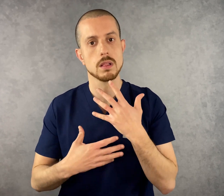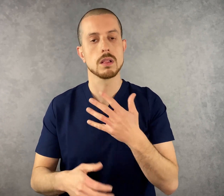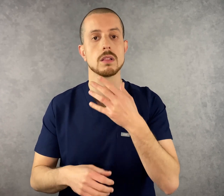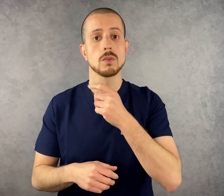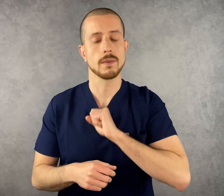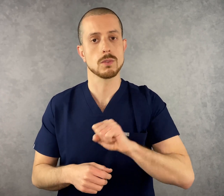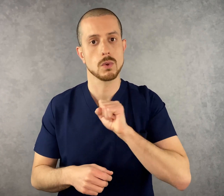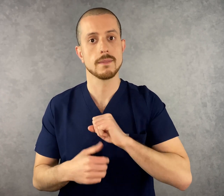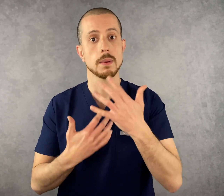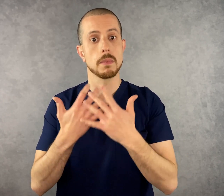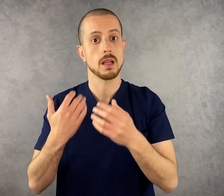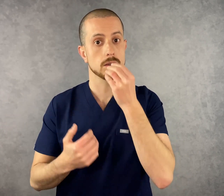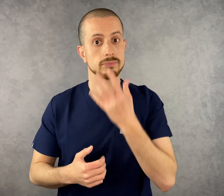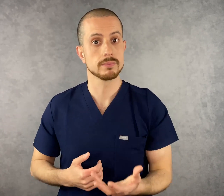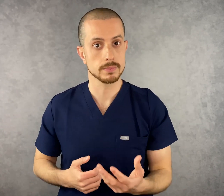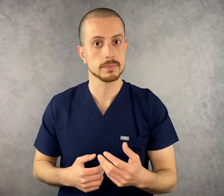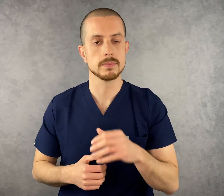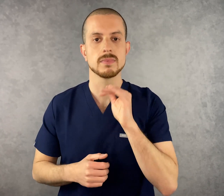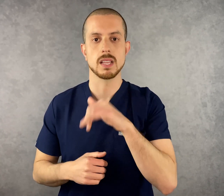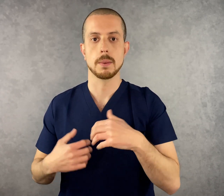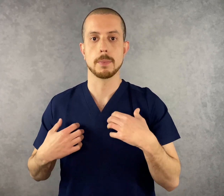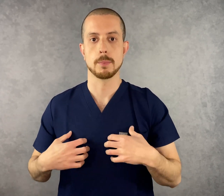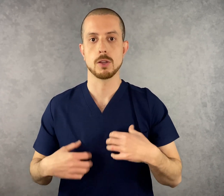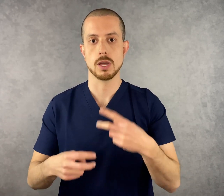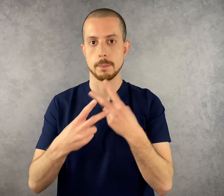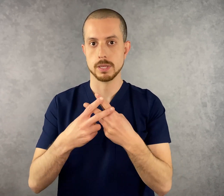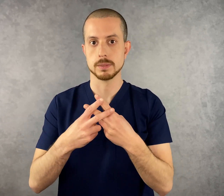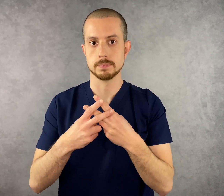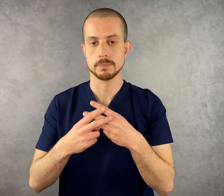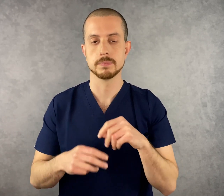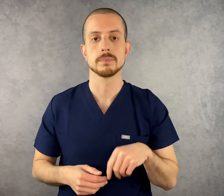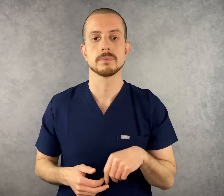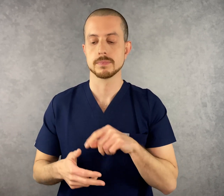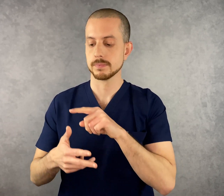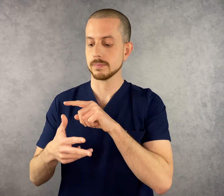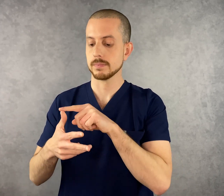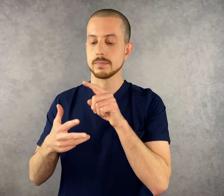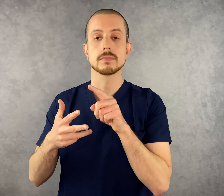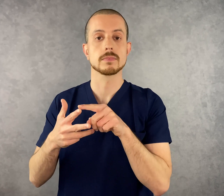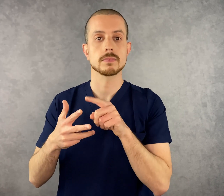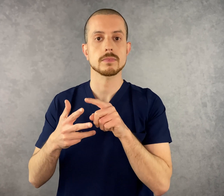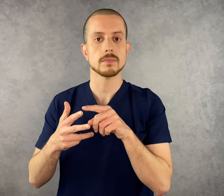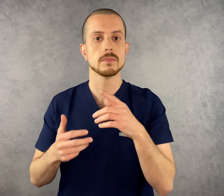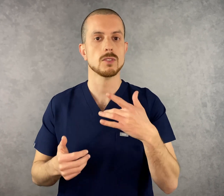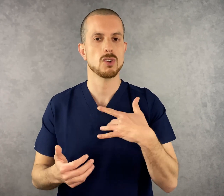They may be coughing up blood. This is pulmonary embolism. Now, the second situation is a heart attack.